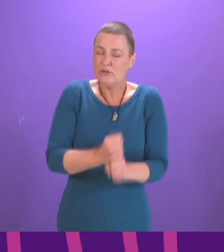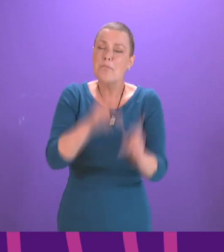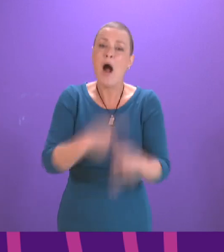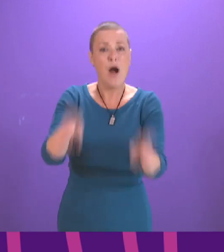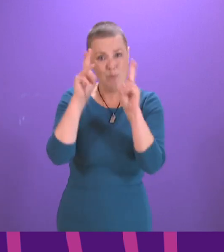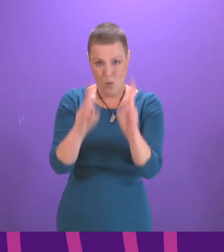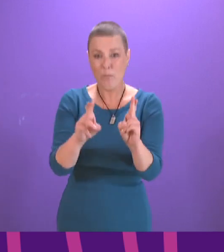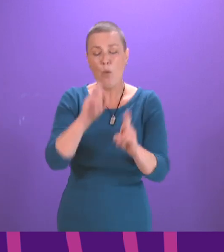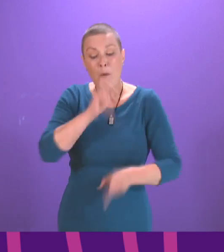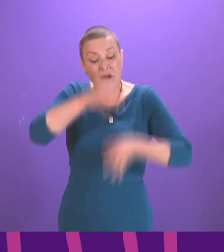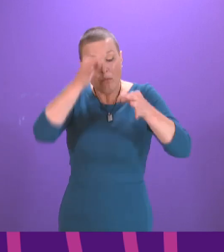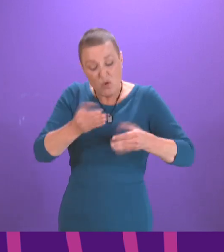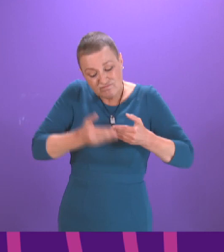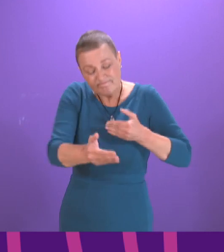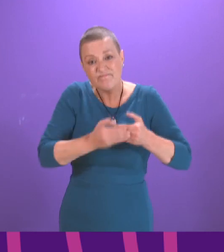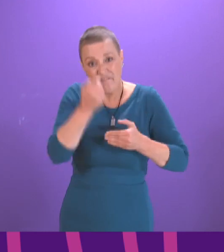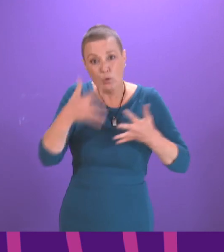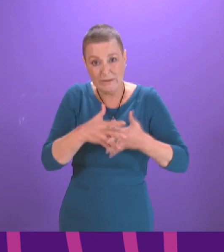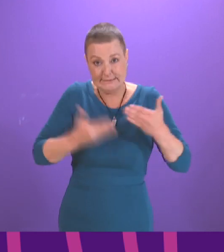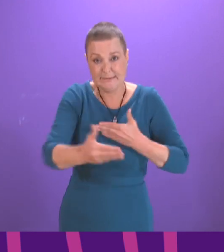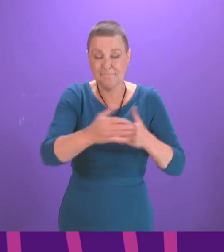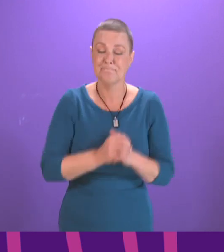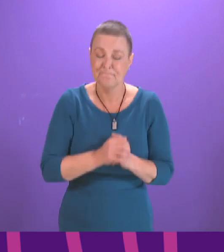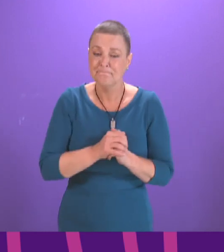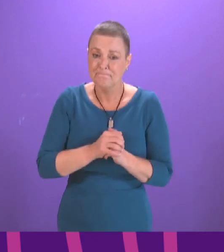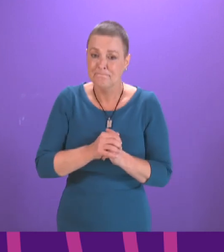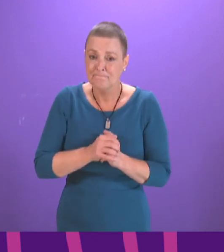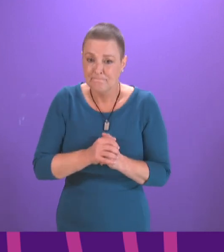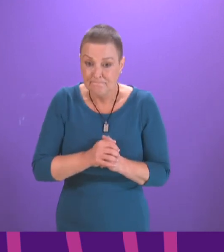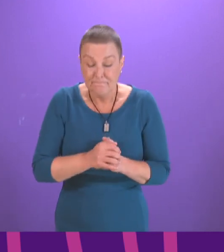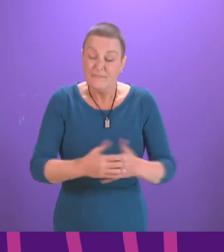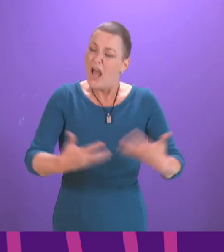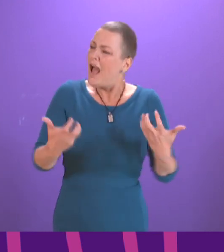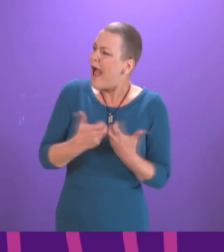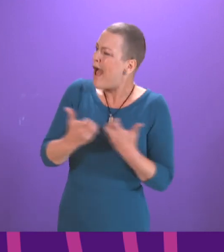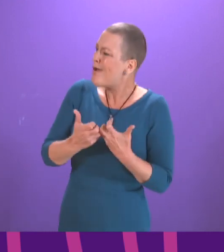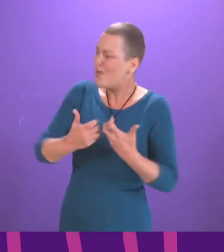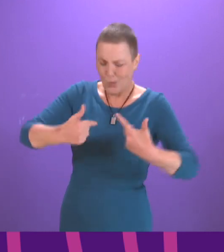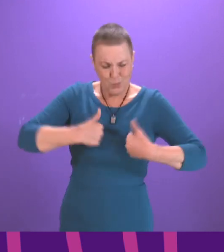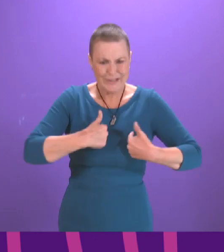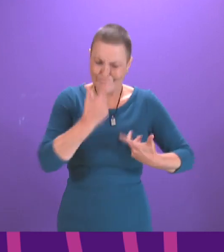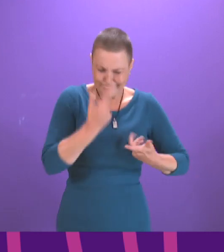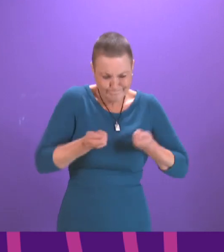we will be able to confirm it in the coming weeks. Our approach to managing Covid will work best where there is real partnership work between